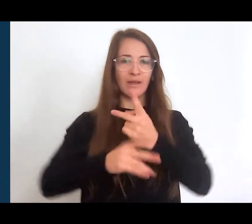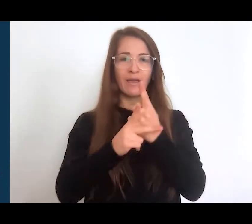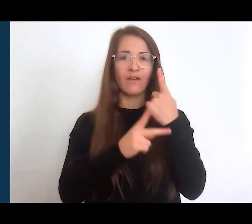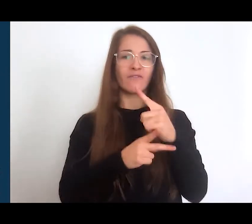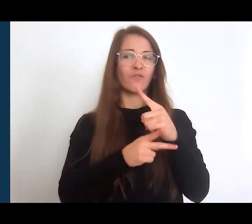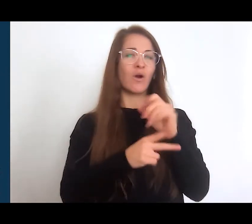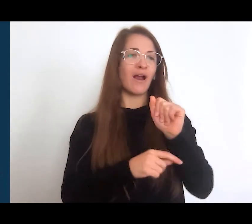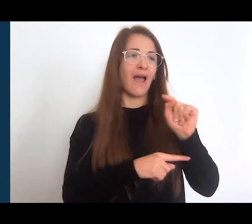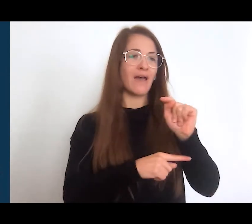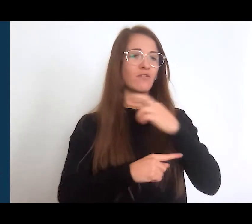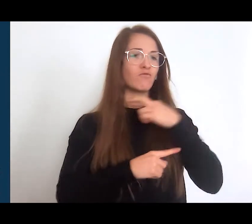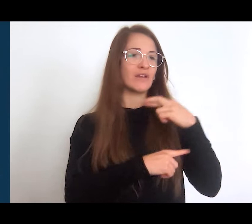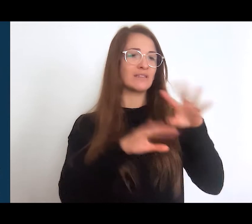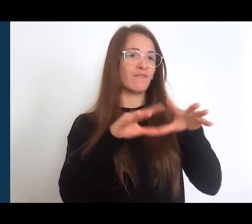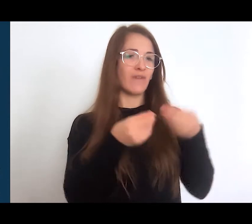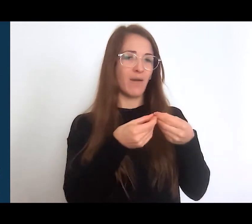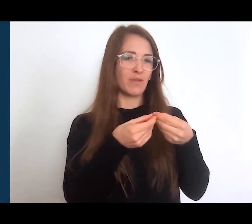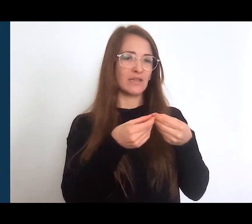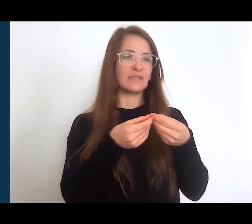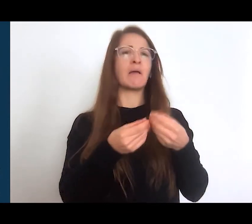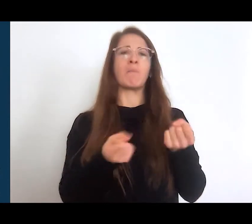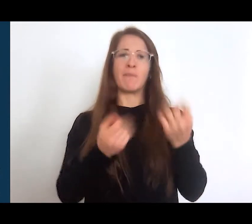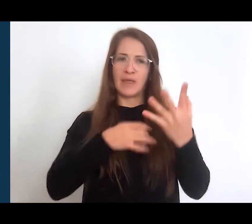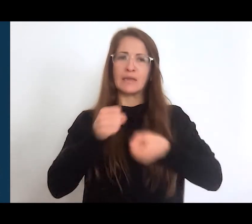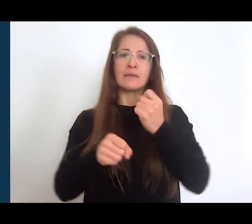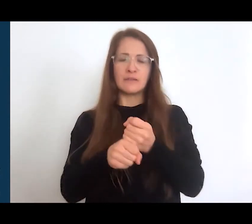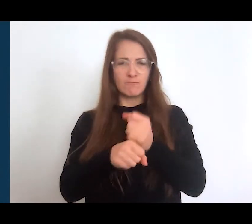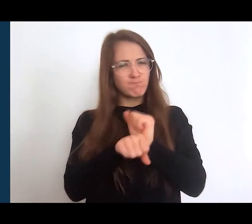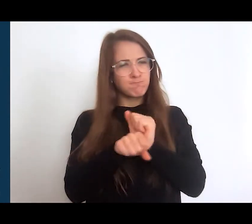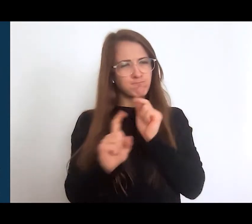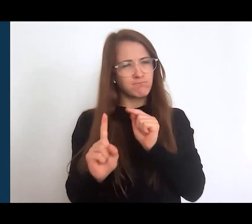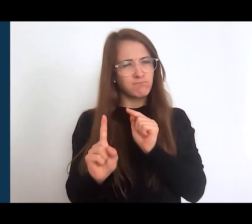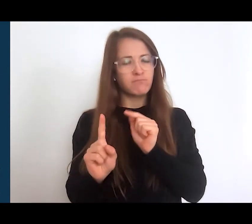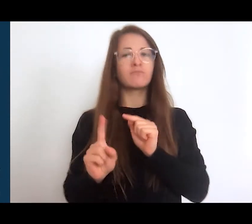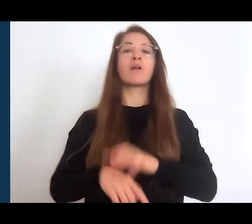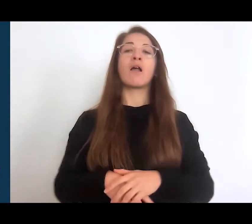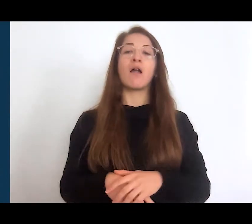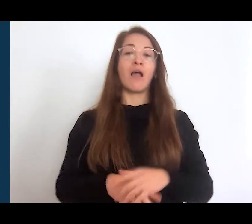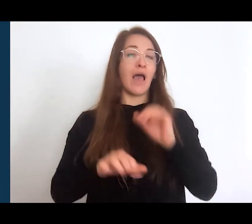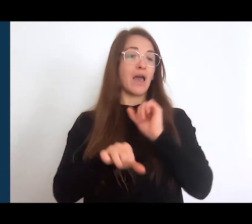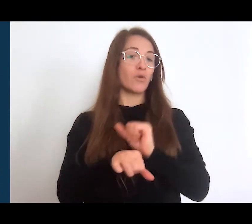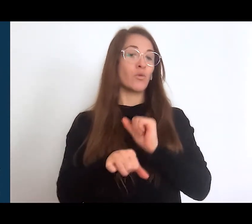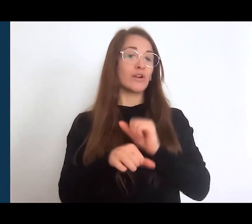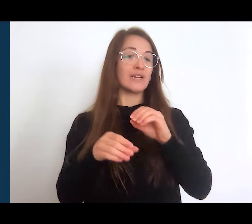SCHOOL AND DAY CARE. I DID THAT FOR SEVERAL YEARS AND